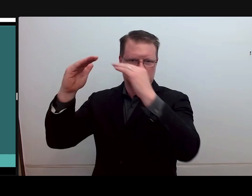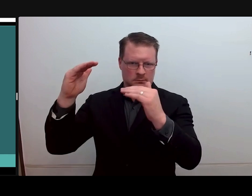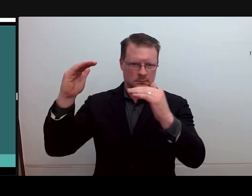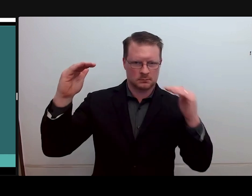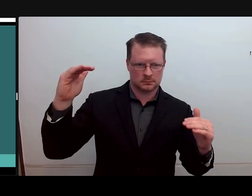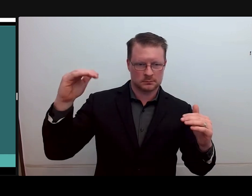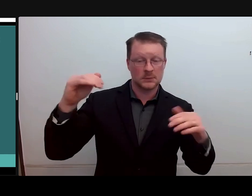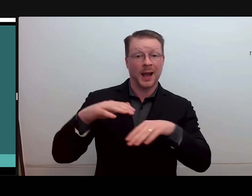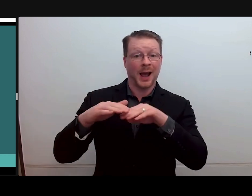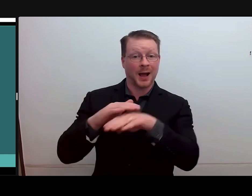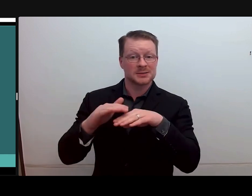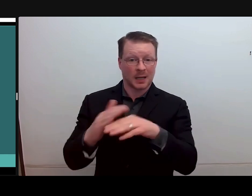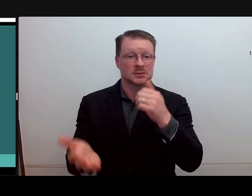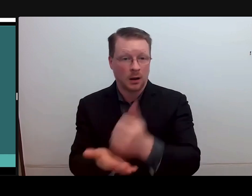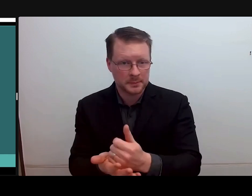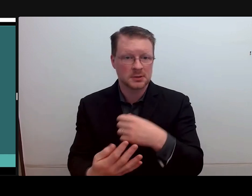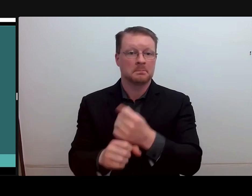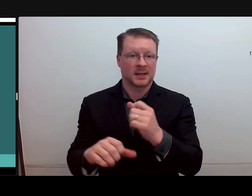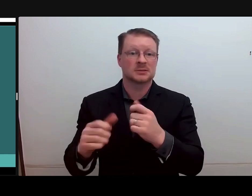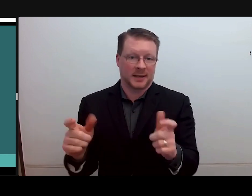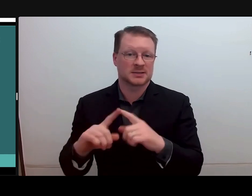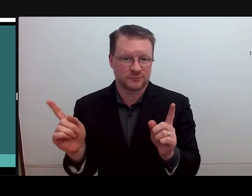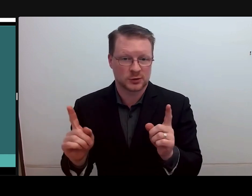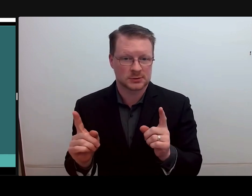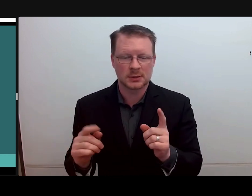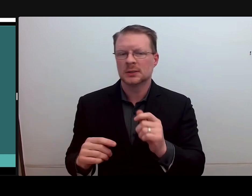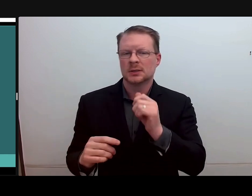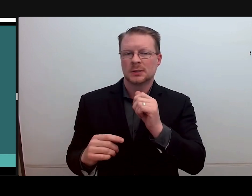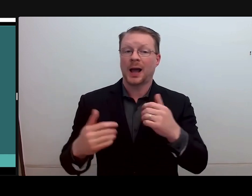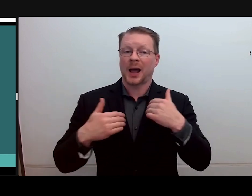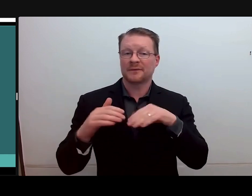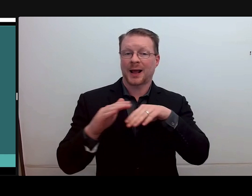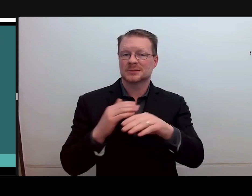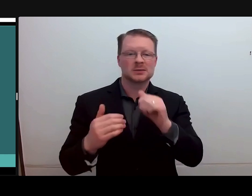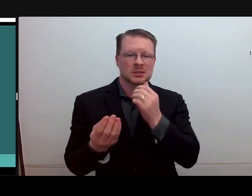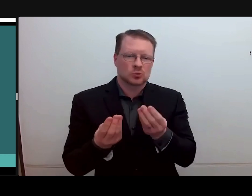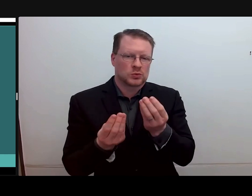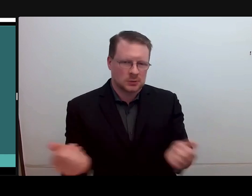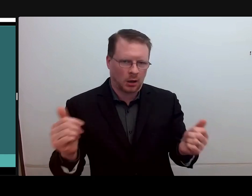So we see a decreasing step-off the more people have their needs met.